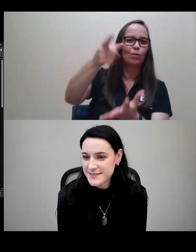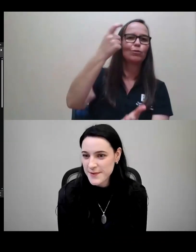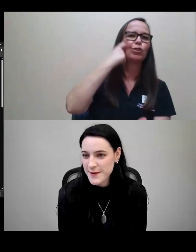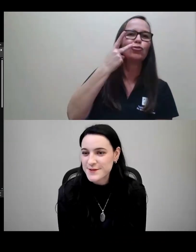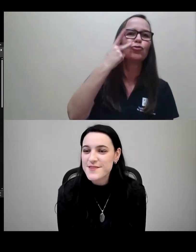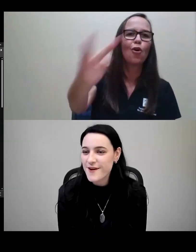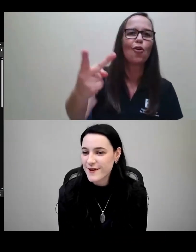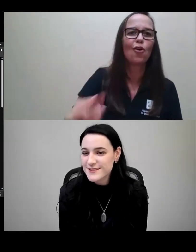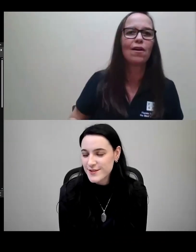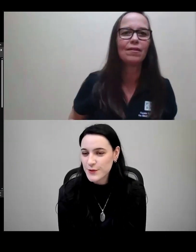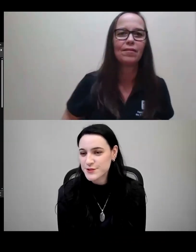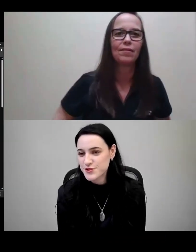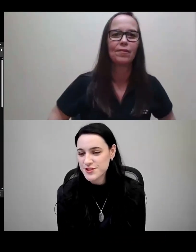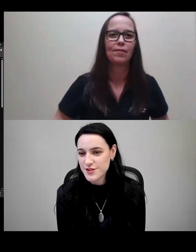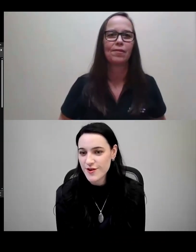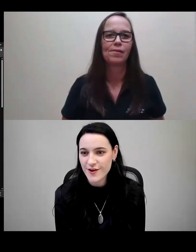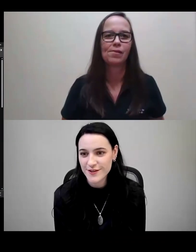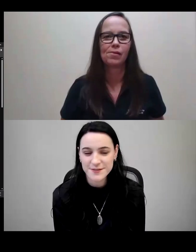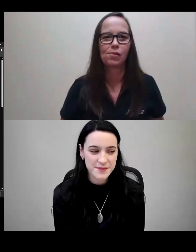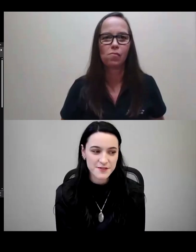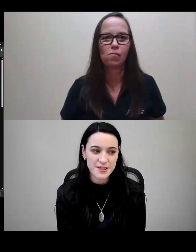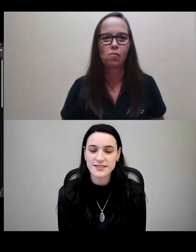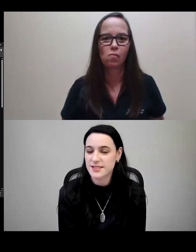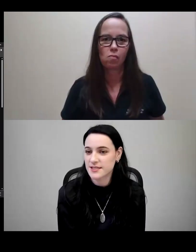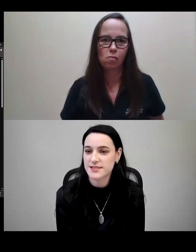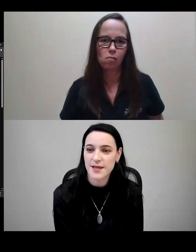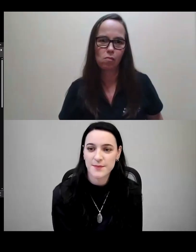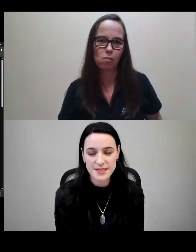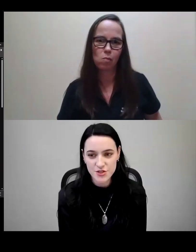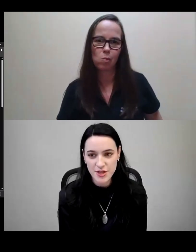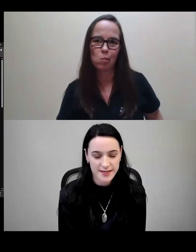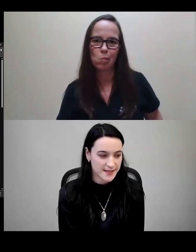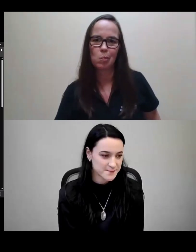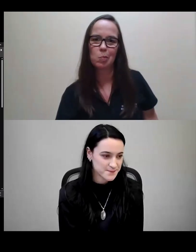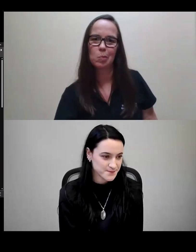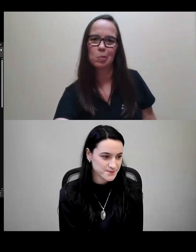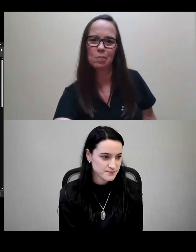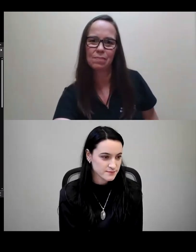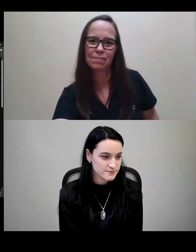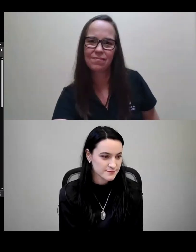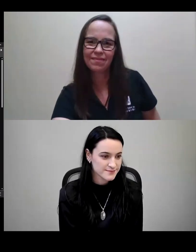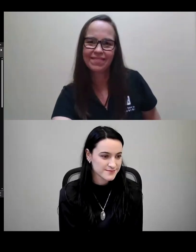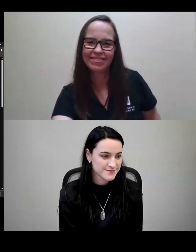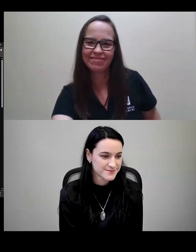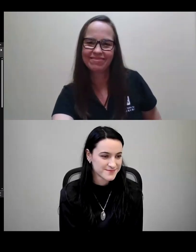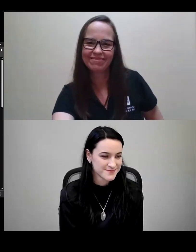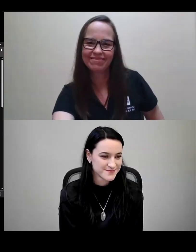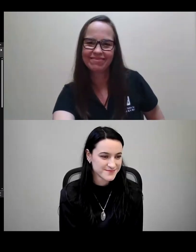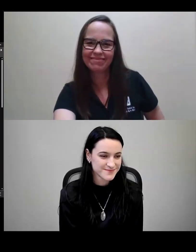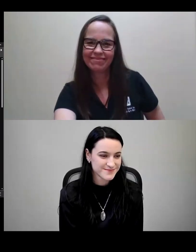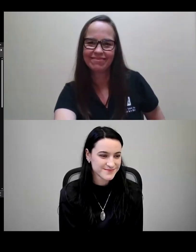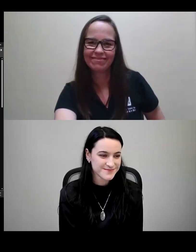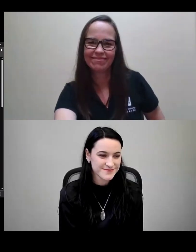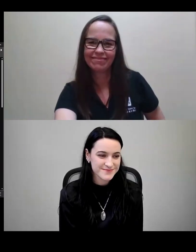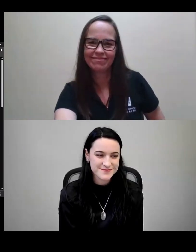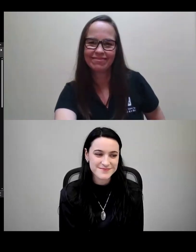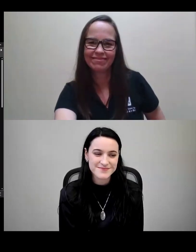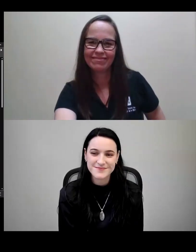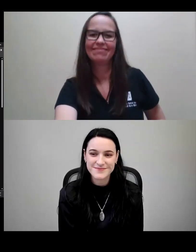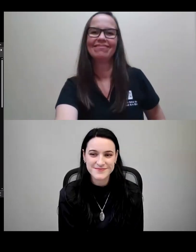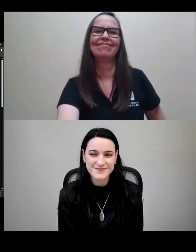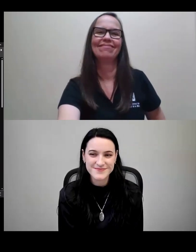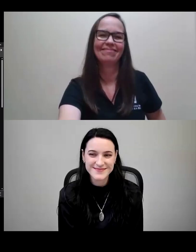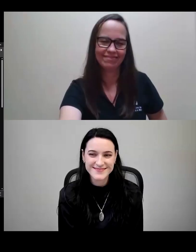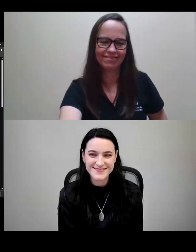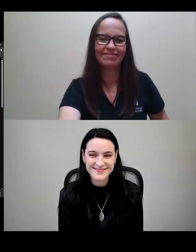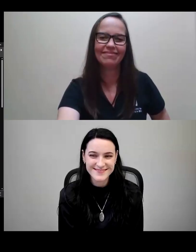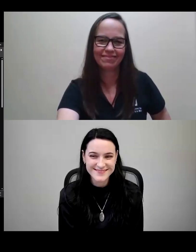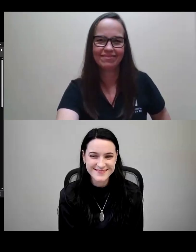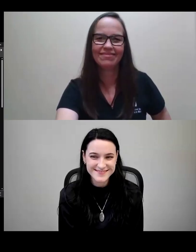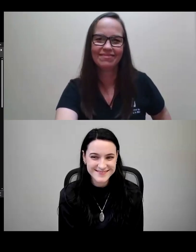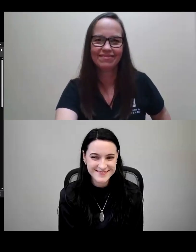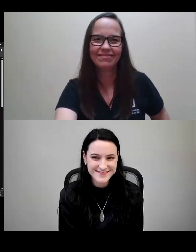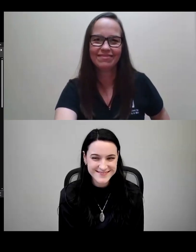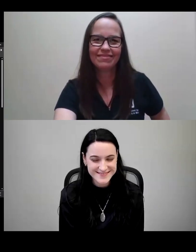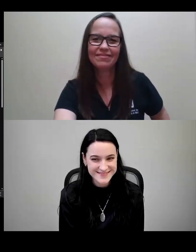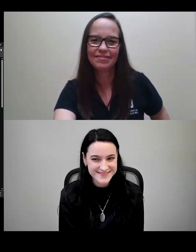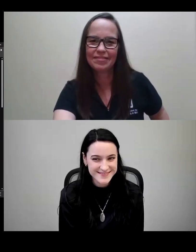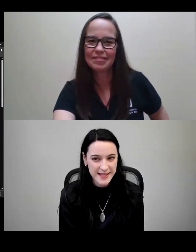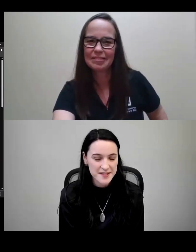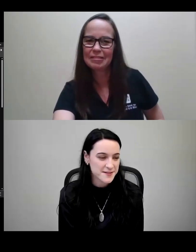I'm curious about your thoughts on what you just saw are you'd like to type in the chat again.